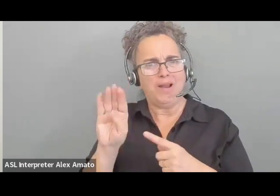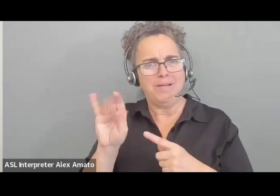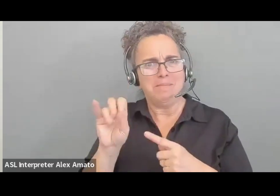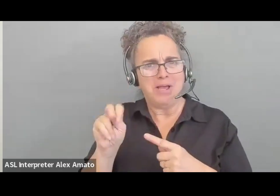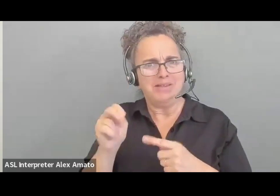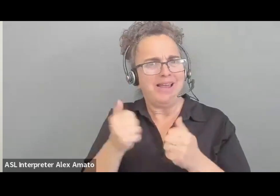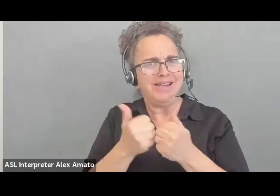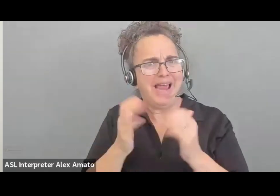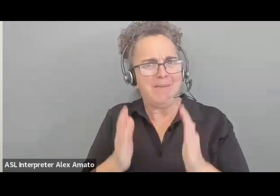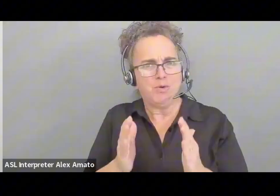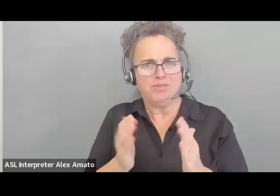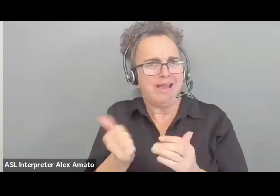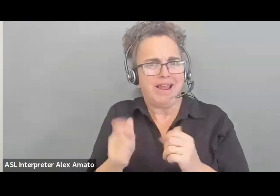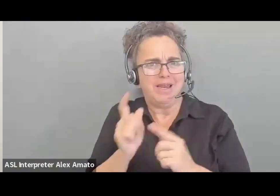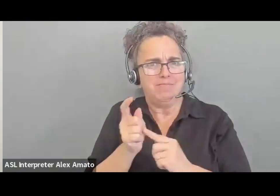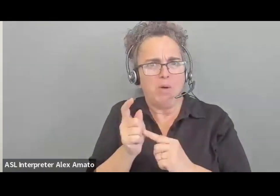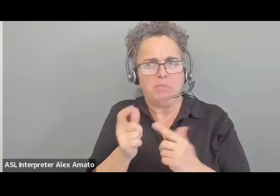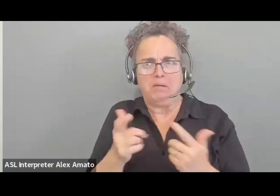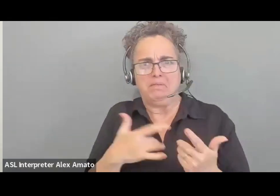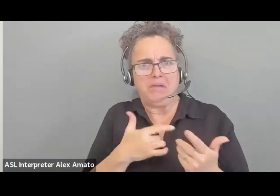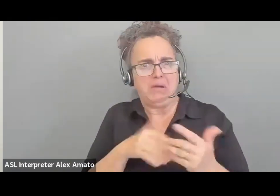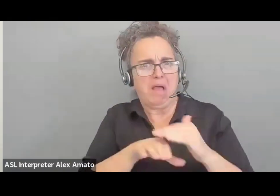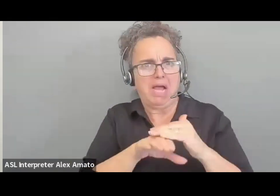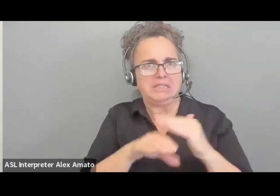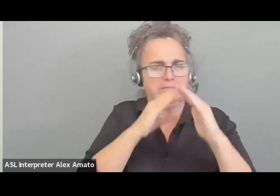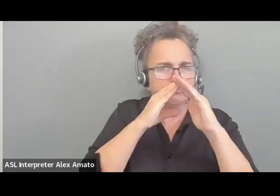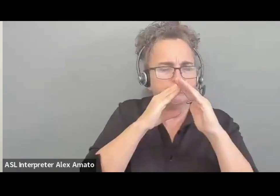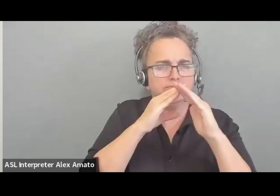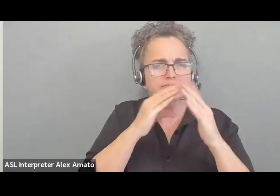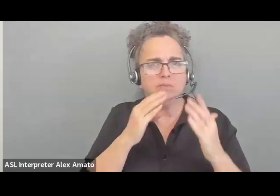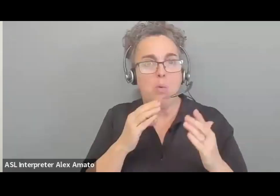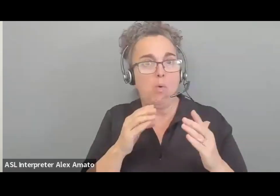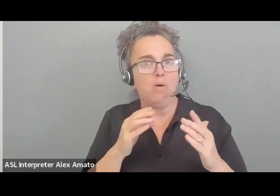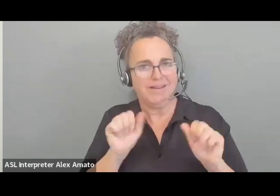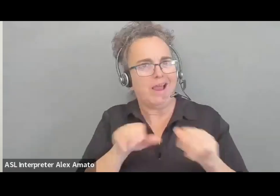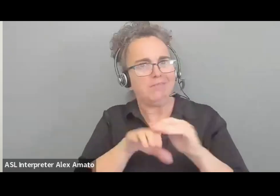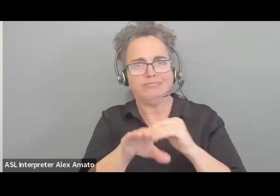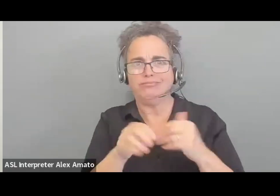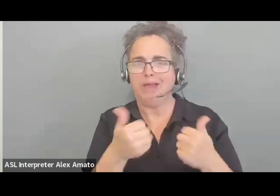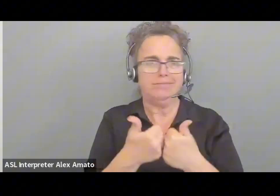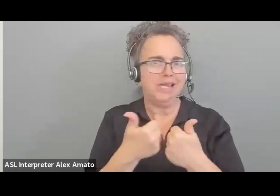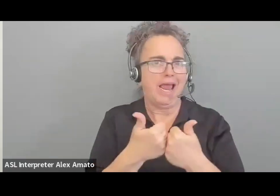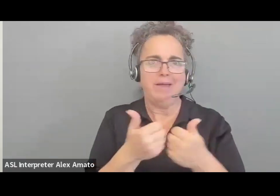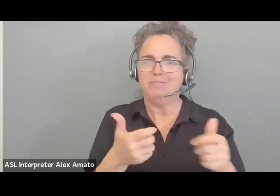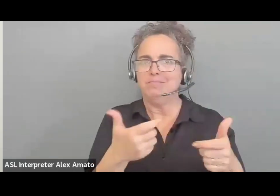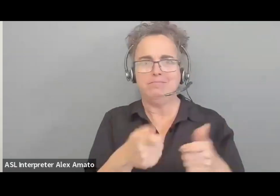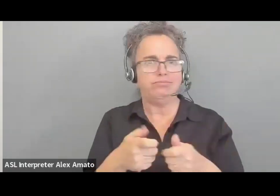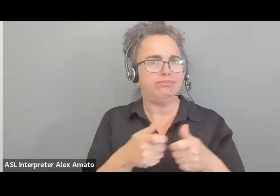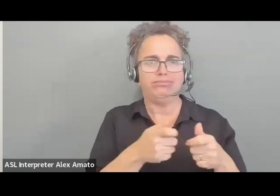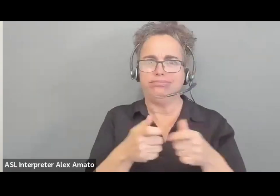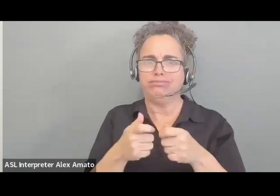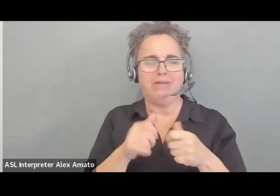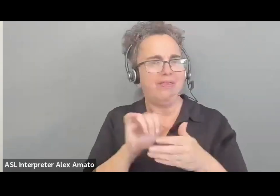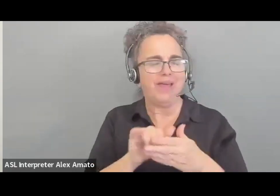that could be looking to access or be playing games. That is a massive market that we want to ensure